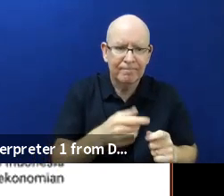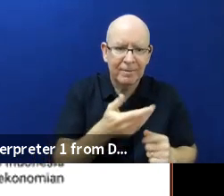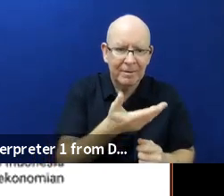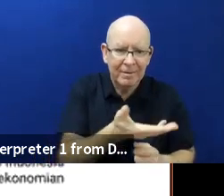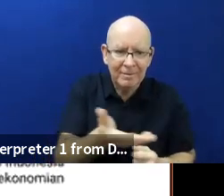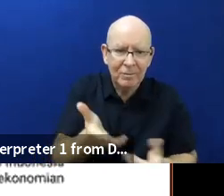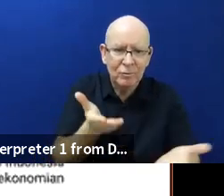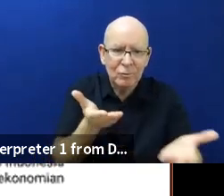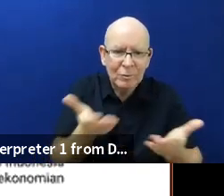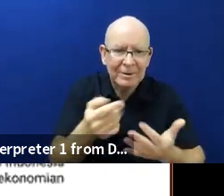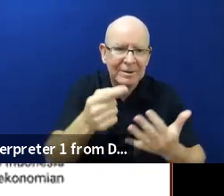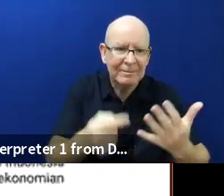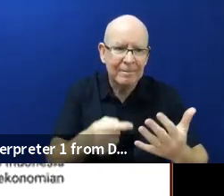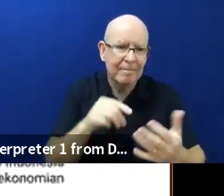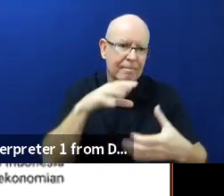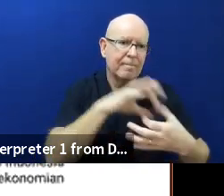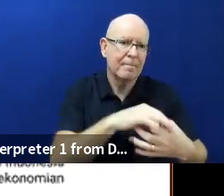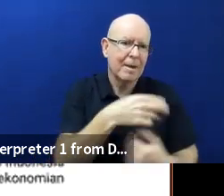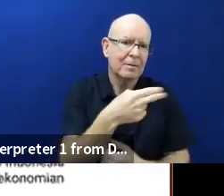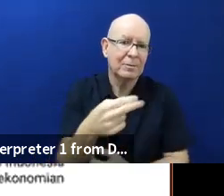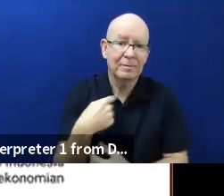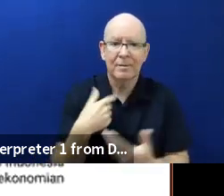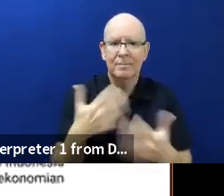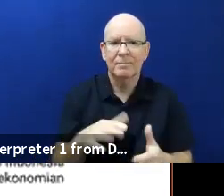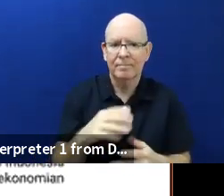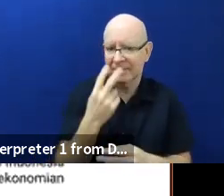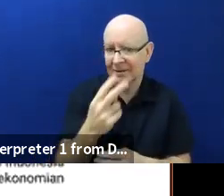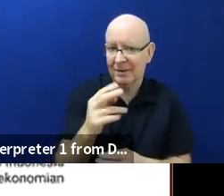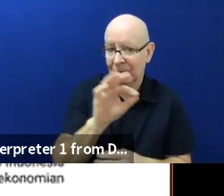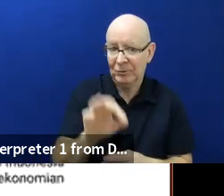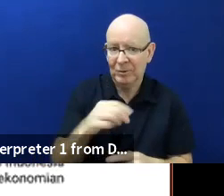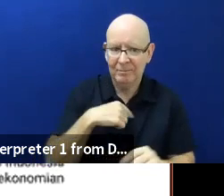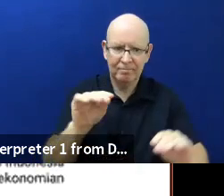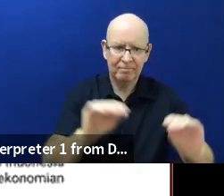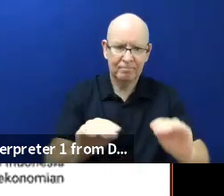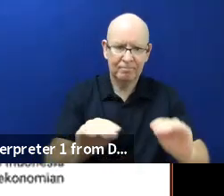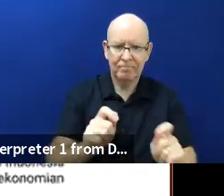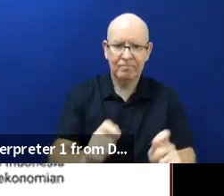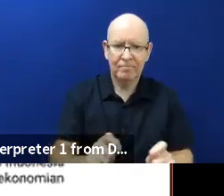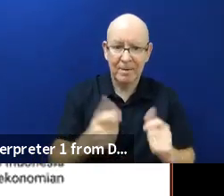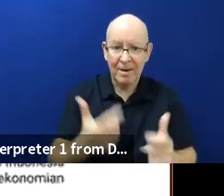going to work, participating in basic social life , including going for shopping or groceries.